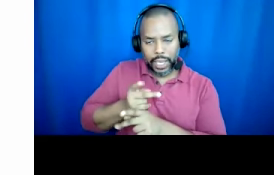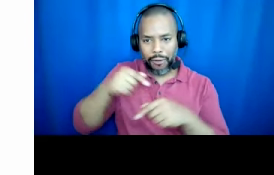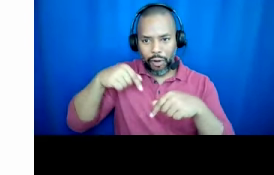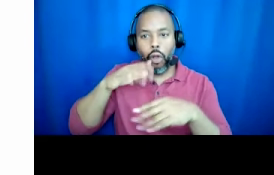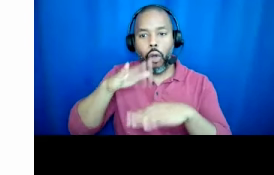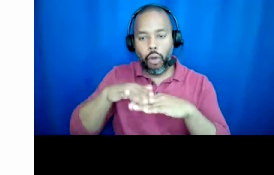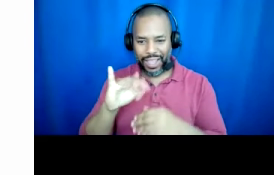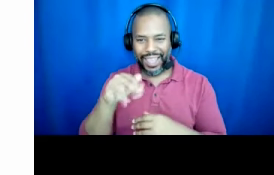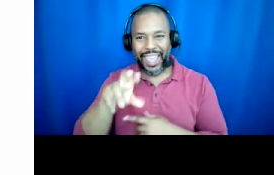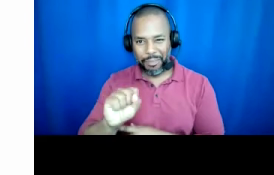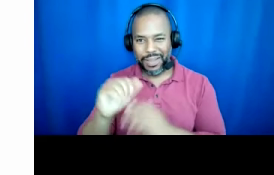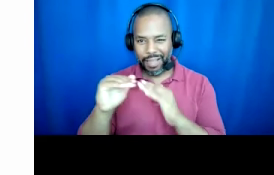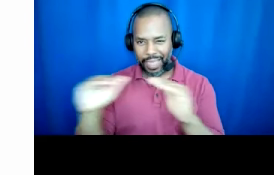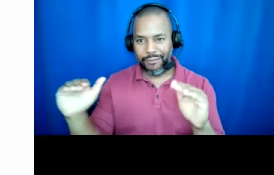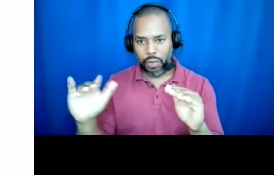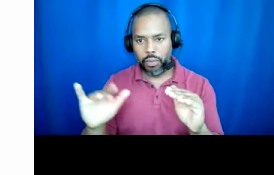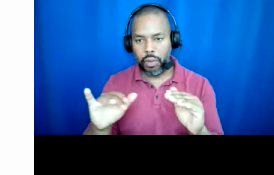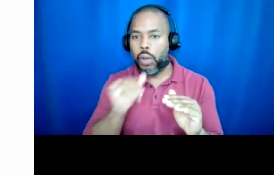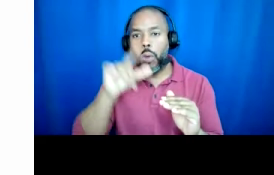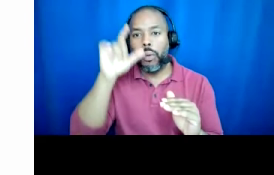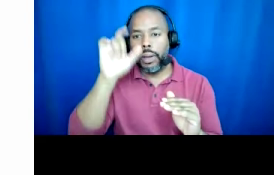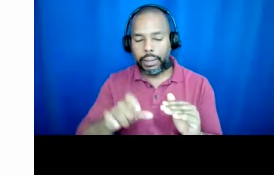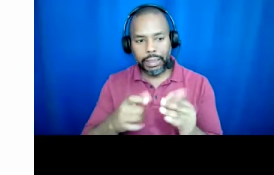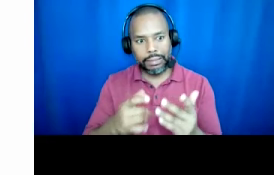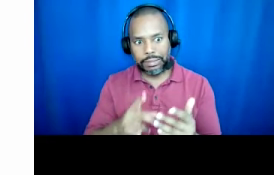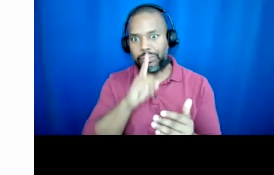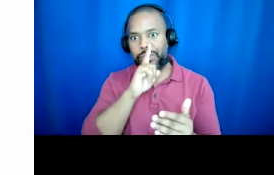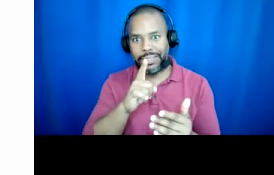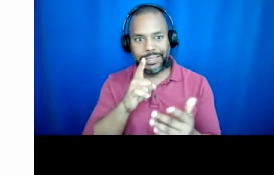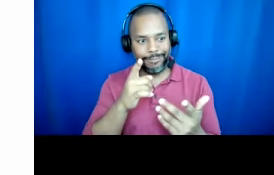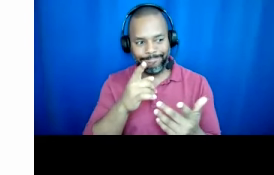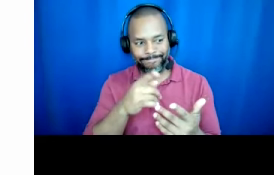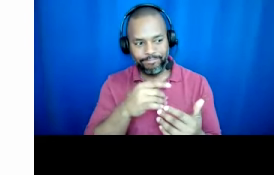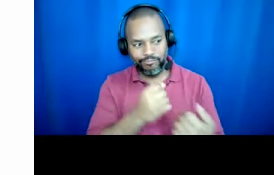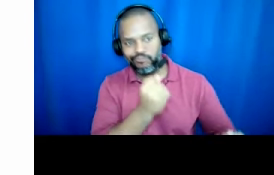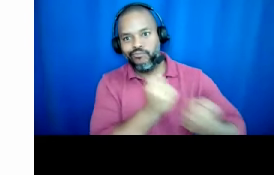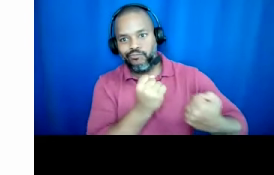without any hard core assistance from our district office team.